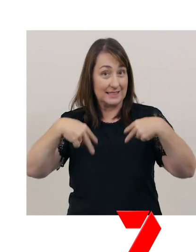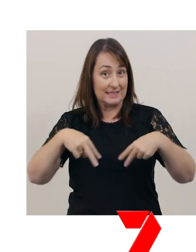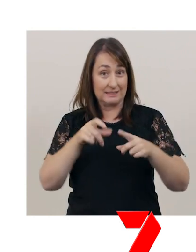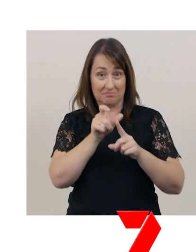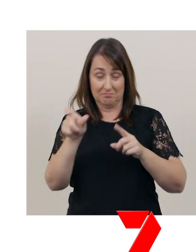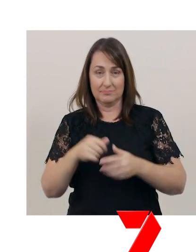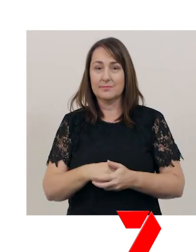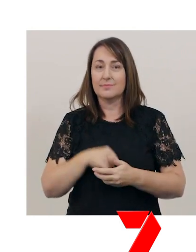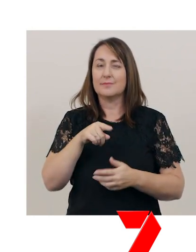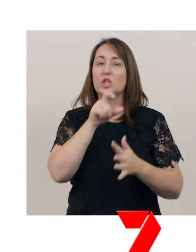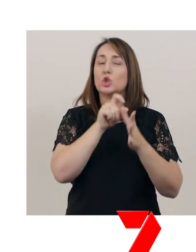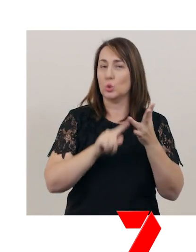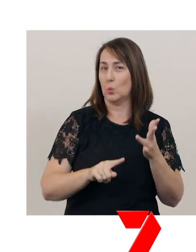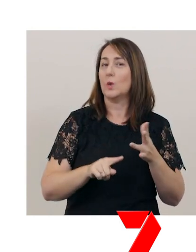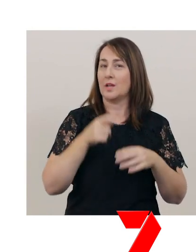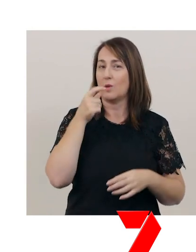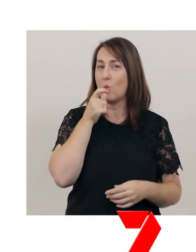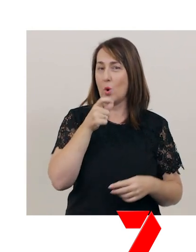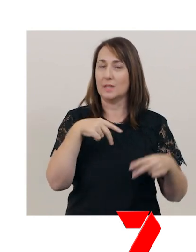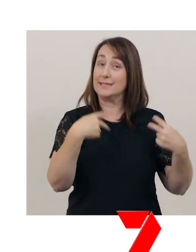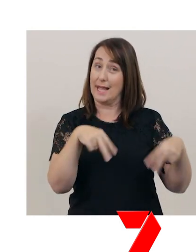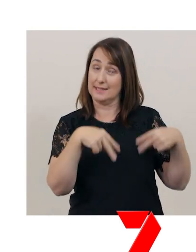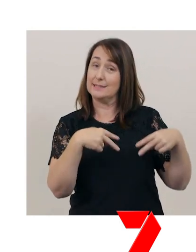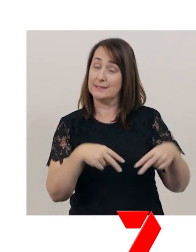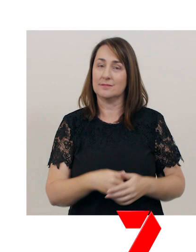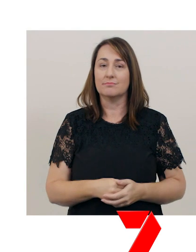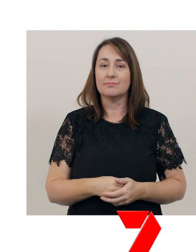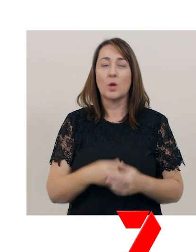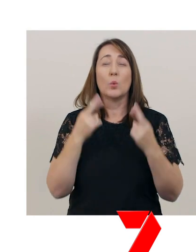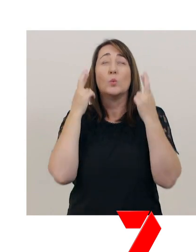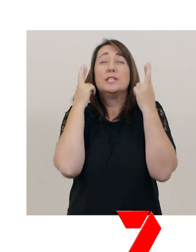That’s a doing word, isn’t it? How about ‘wish’?